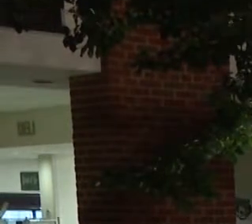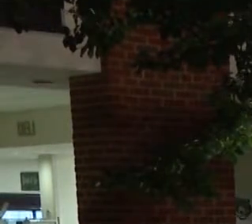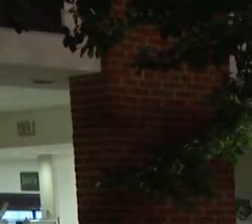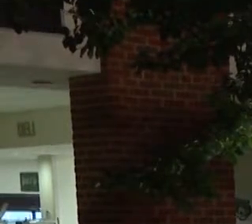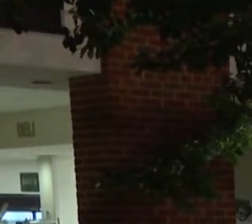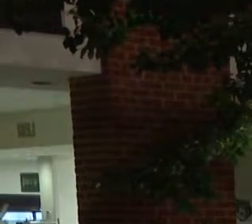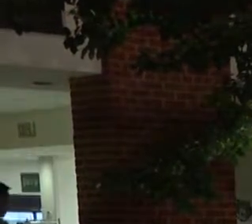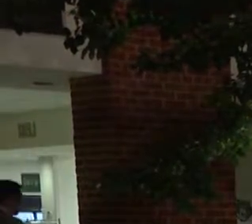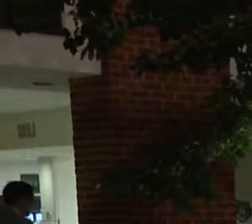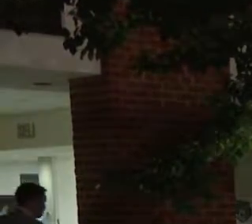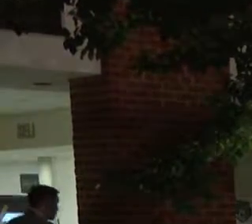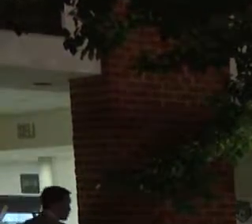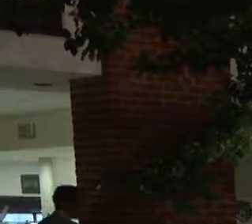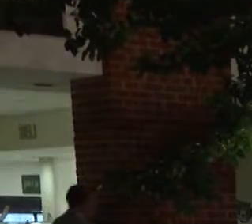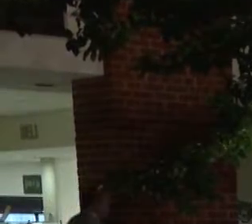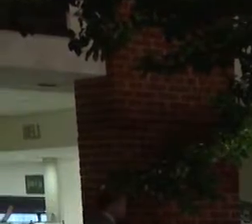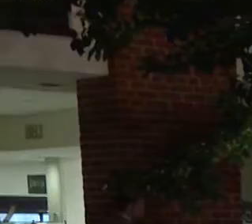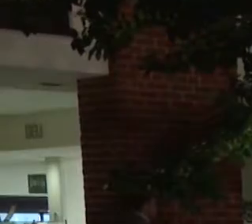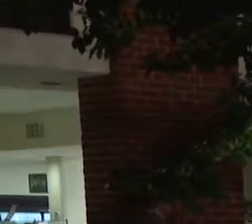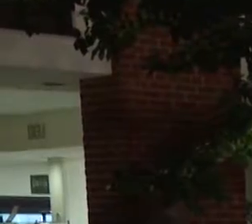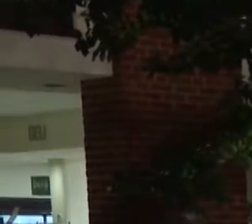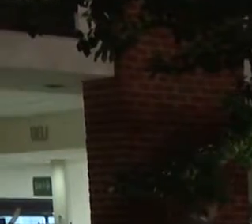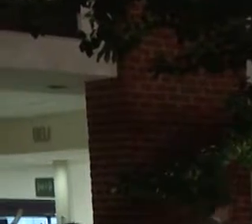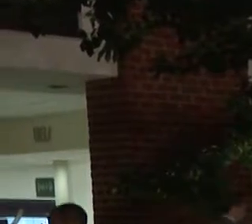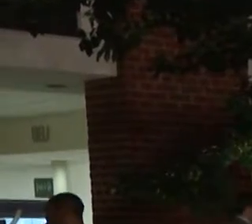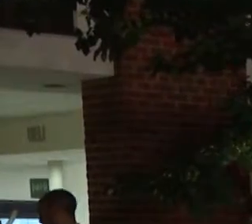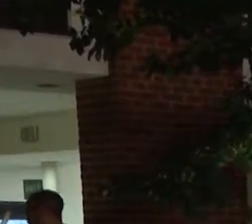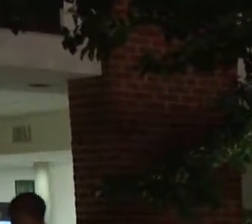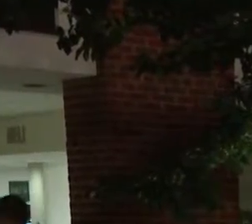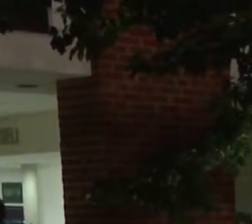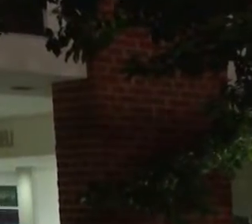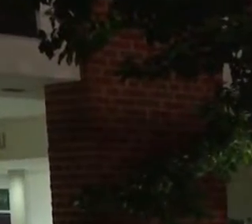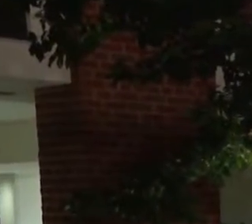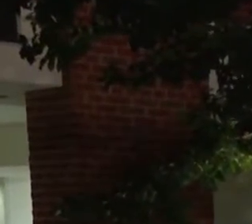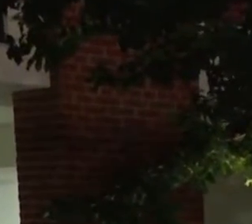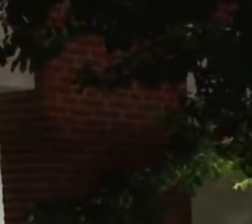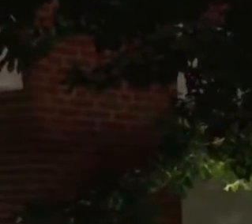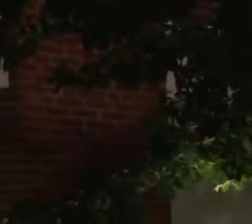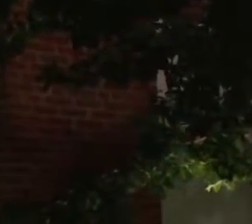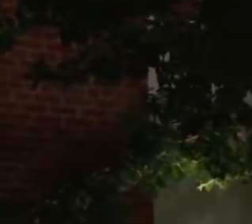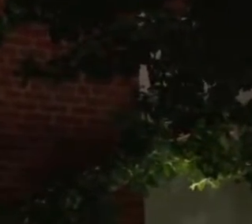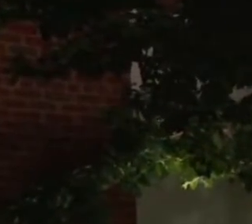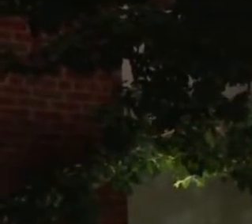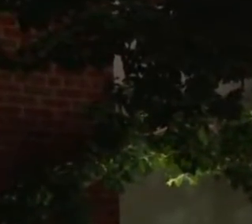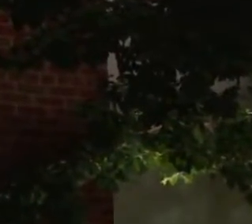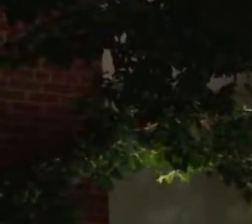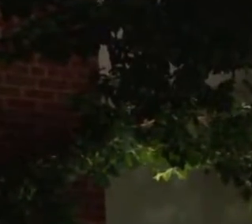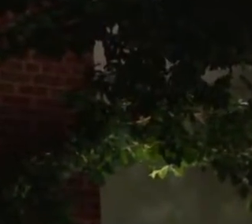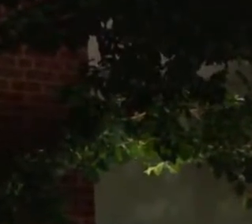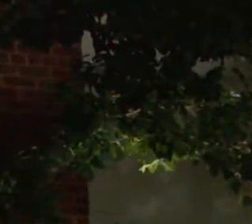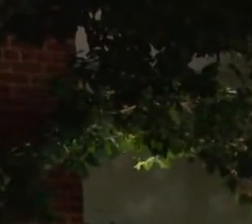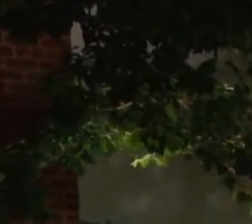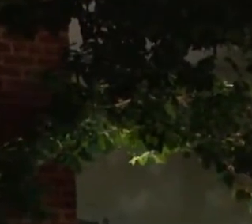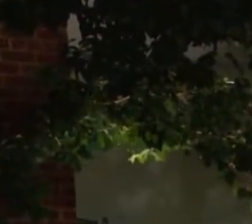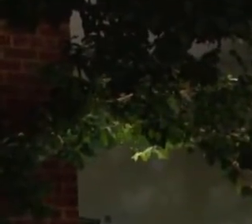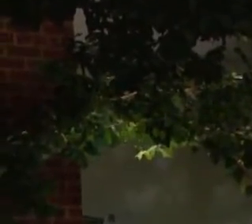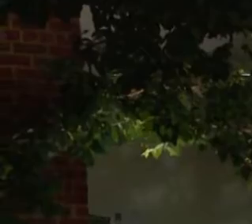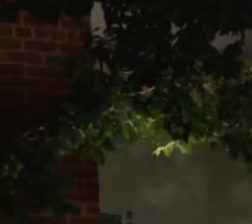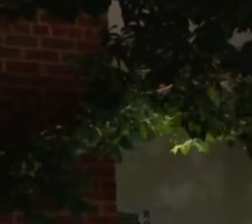YOU ARE IN THE MIDST OF RICH CONVERSATION. I WAS LUCKY ENOUGH TO STAND NEXT TO A TABLE TO LISTEN IN.